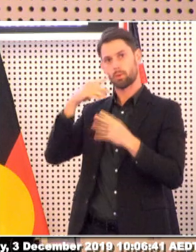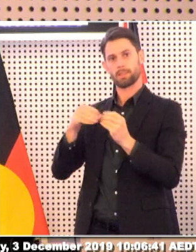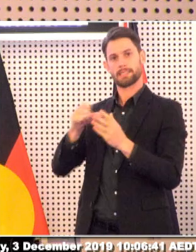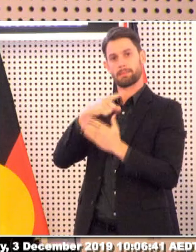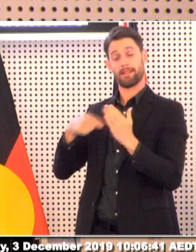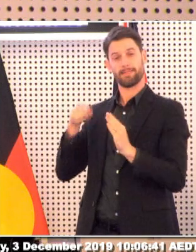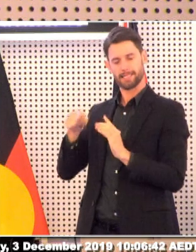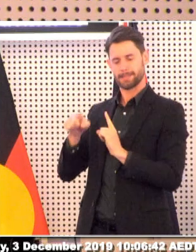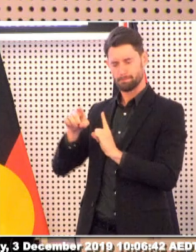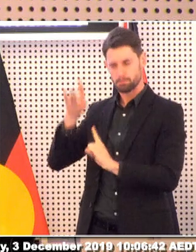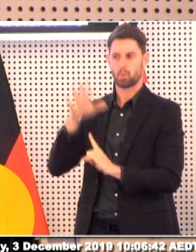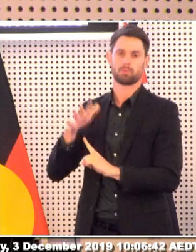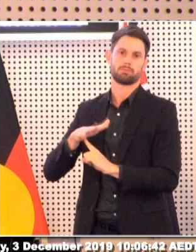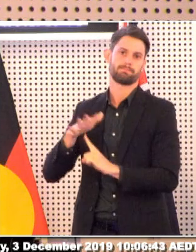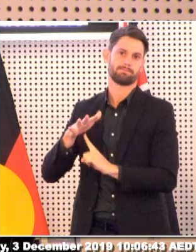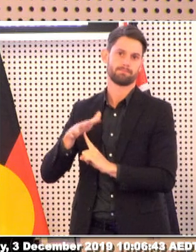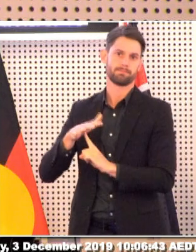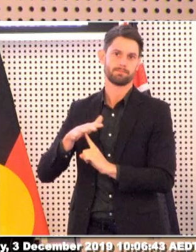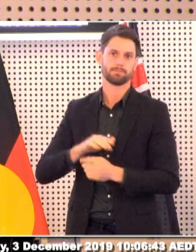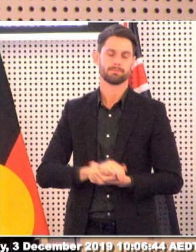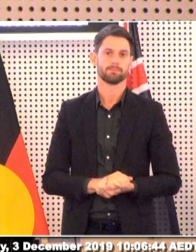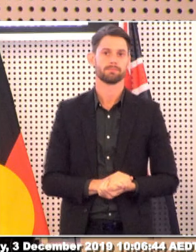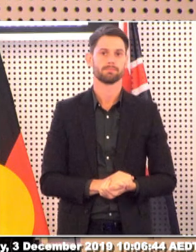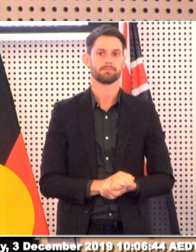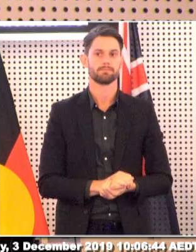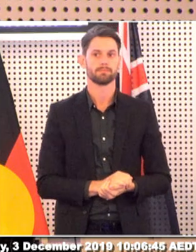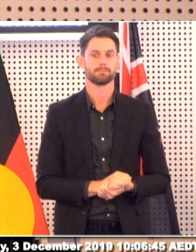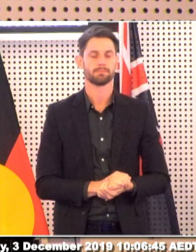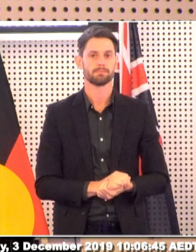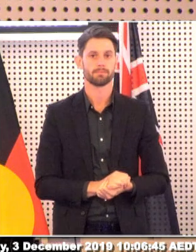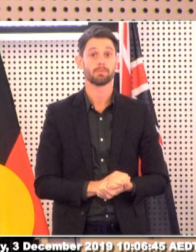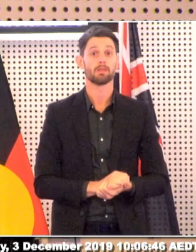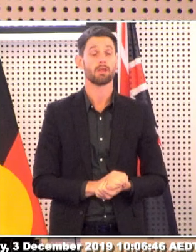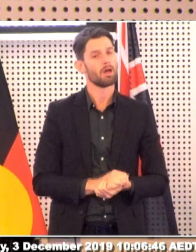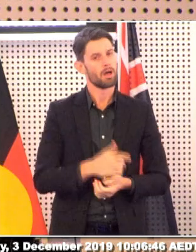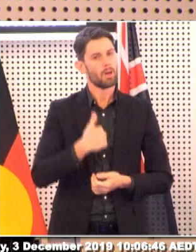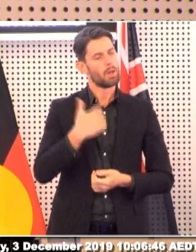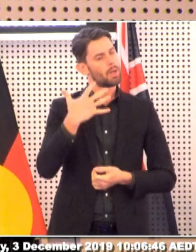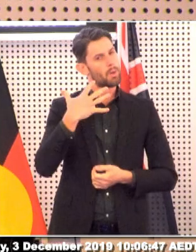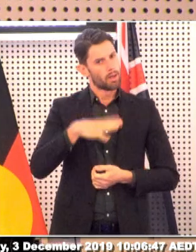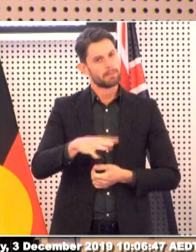In closing, I pay tribute to all those disabled people who have gone before me,